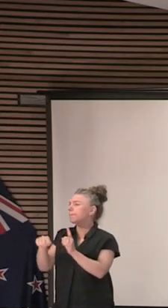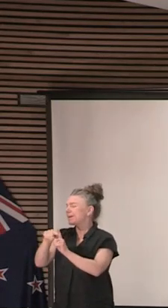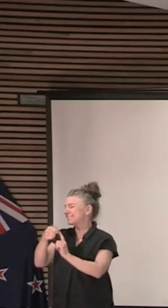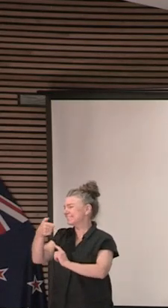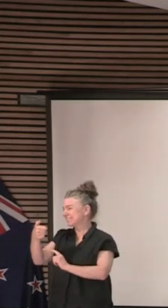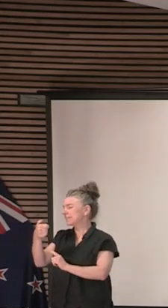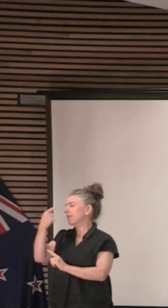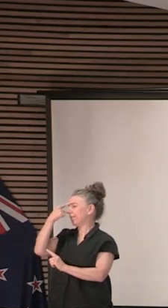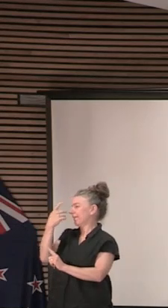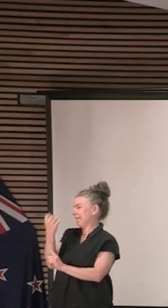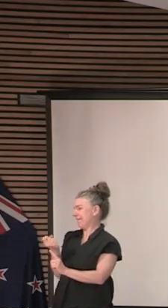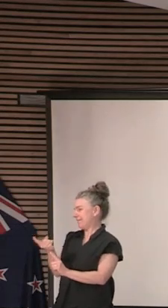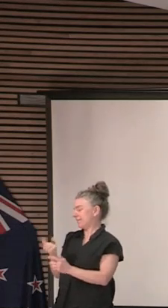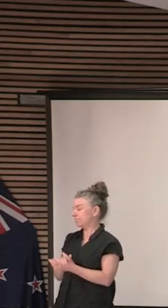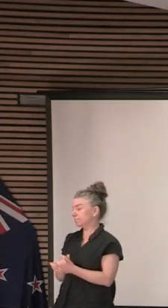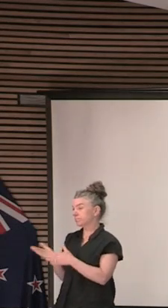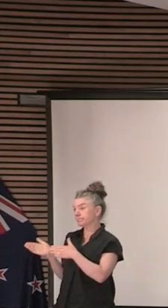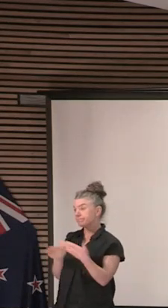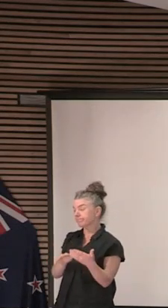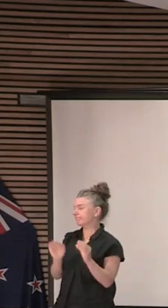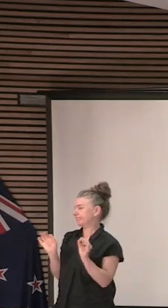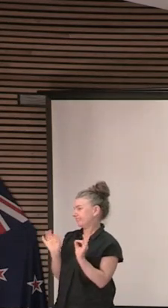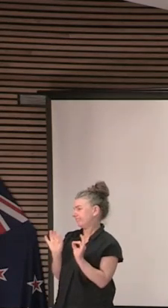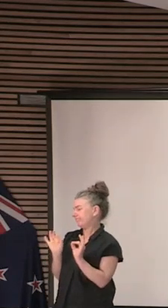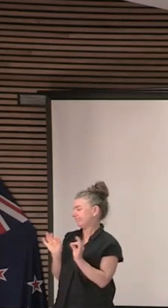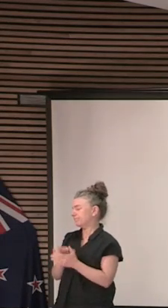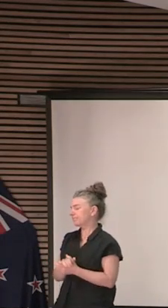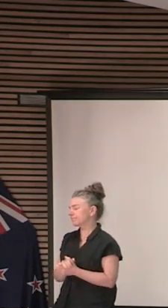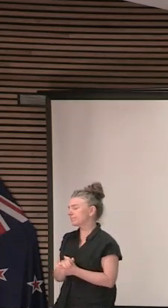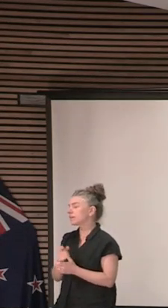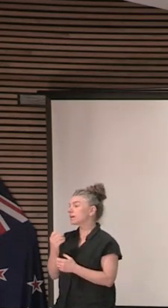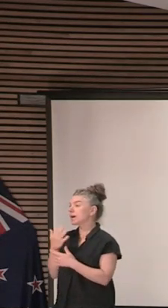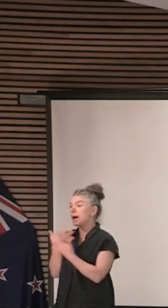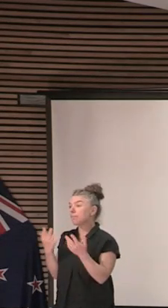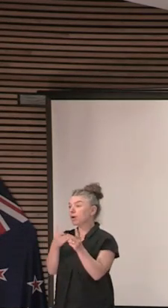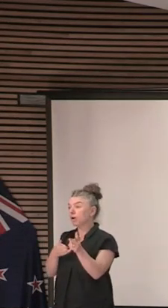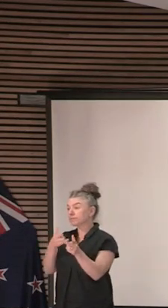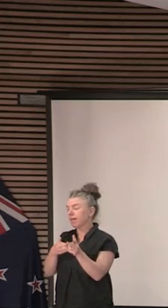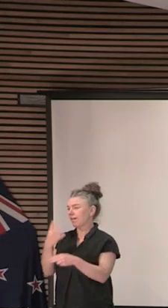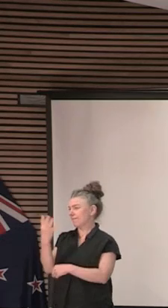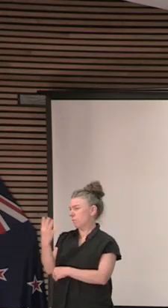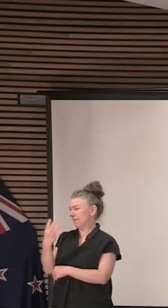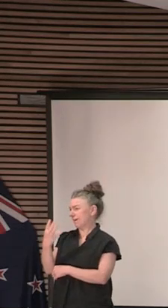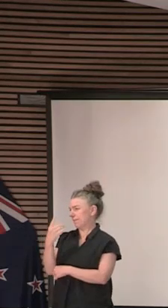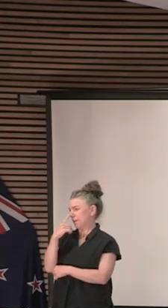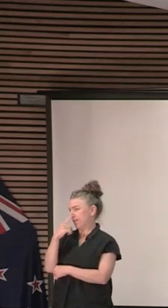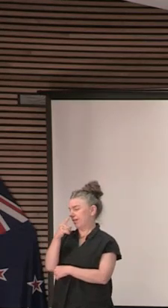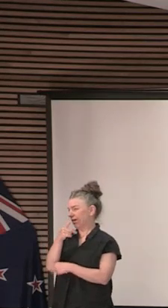No. . additional deaths to report, . however, we do have 14 people. . in hospital, and that includes.